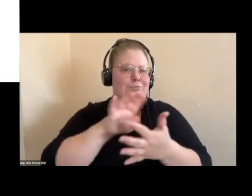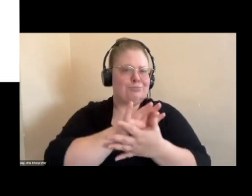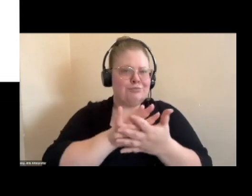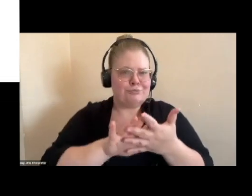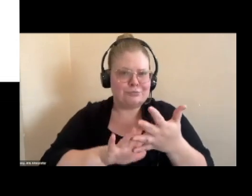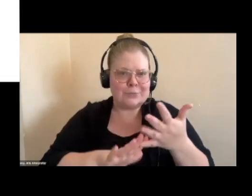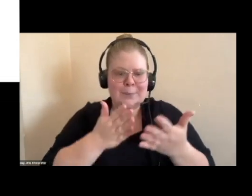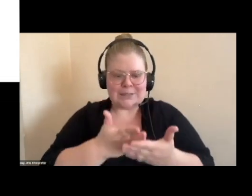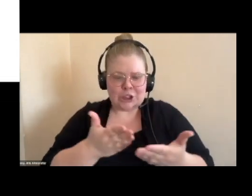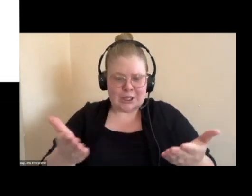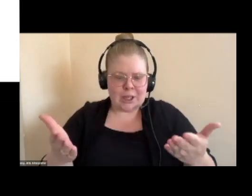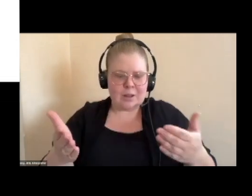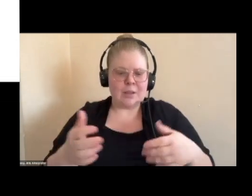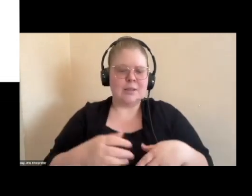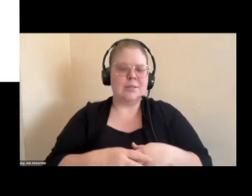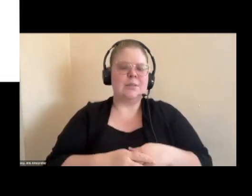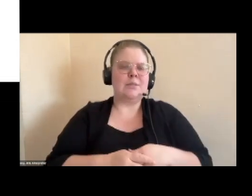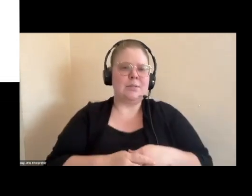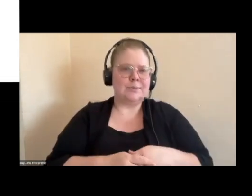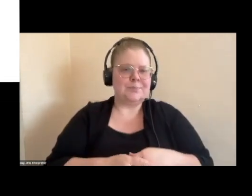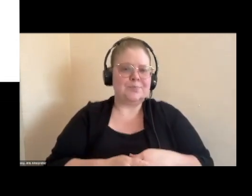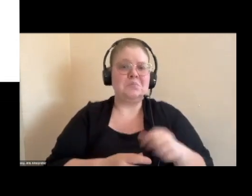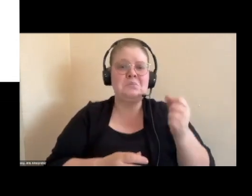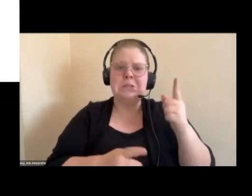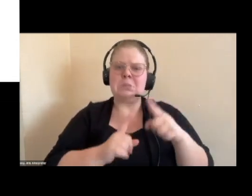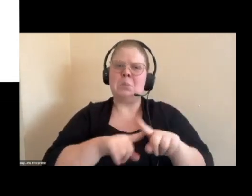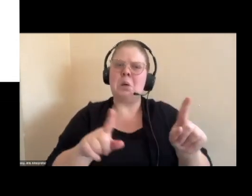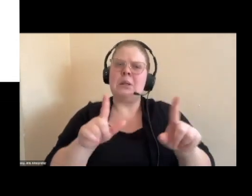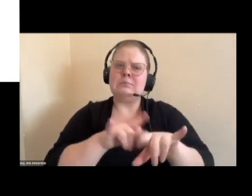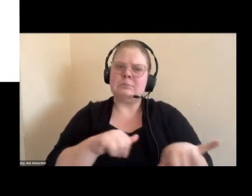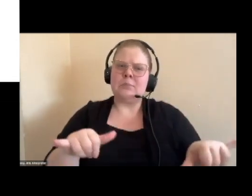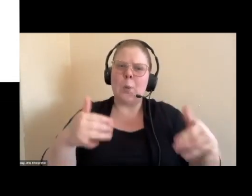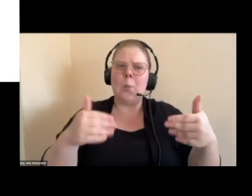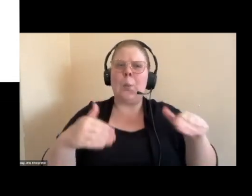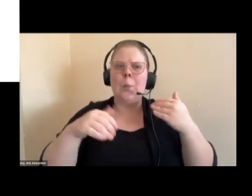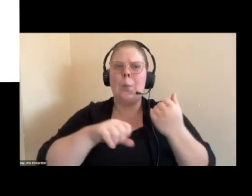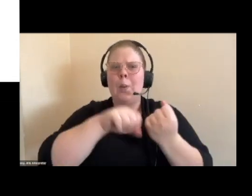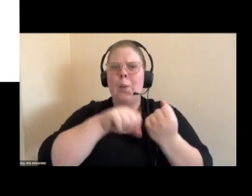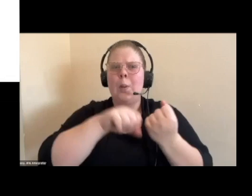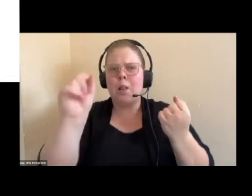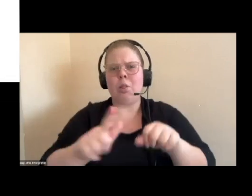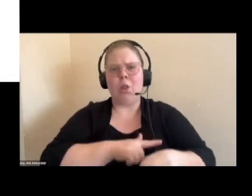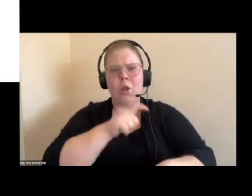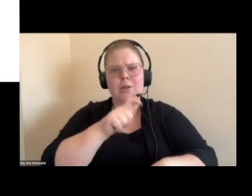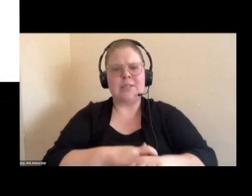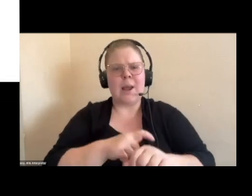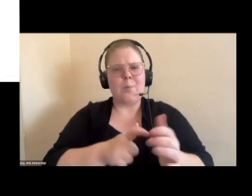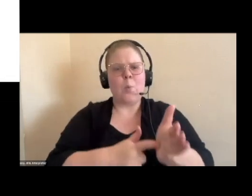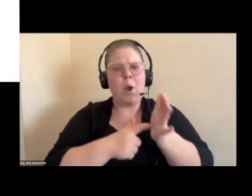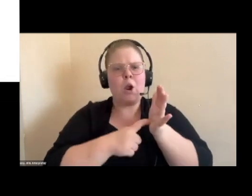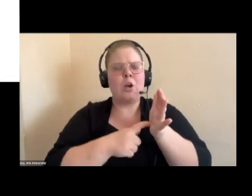But it also took a lot of time to really dive deep into